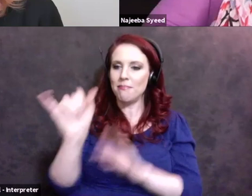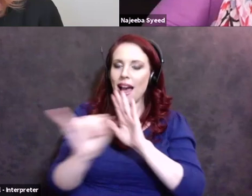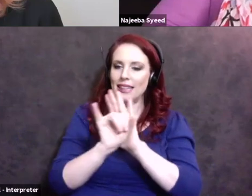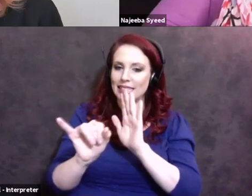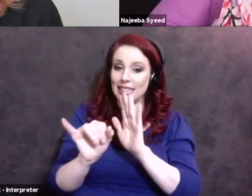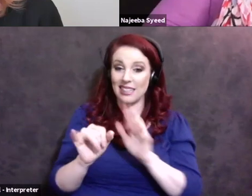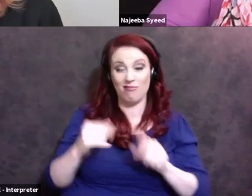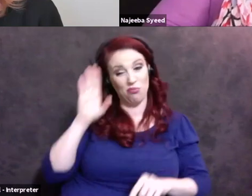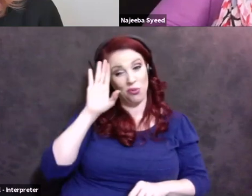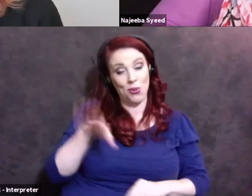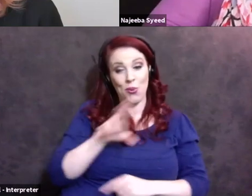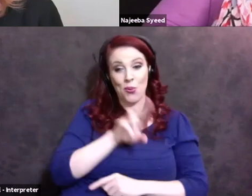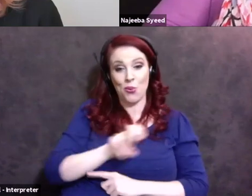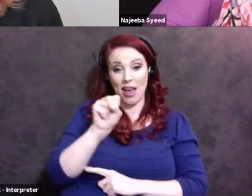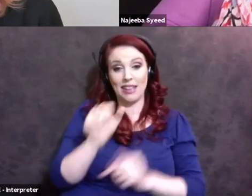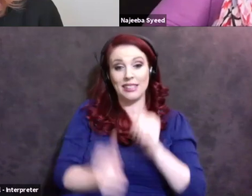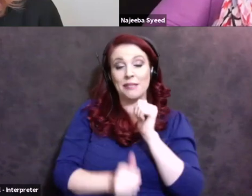largest Muslim communities is African American.